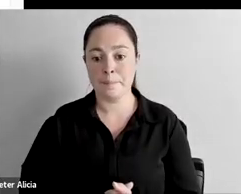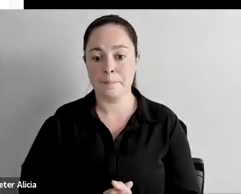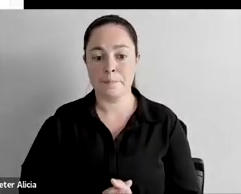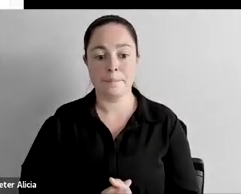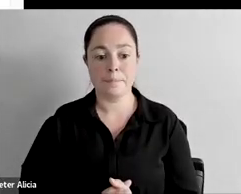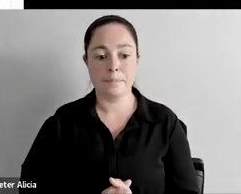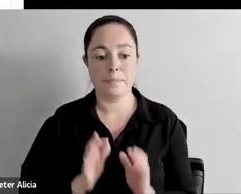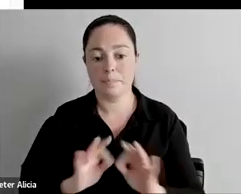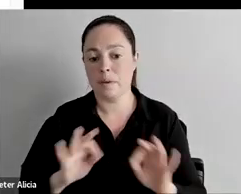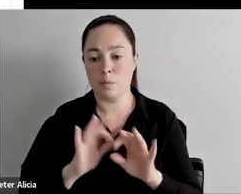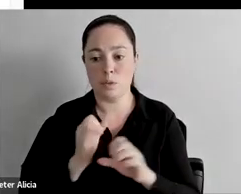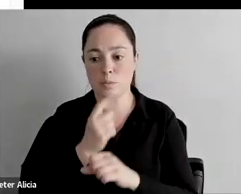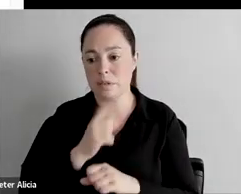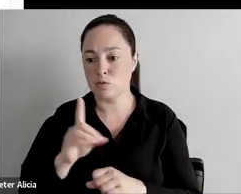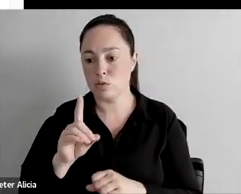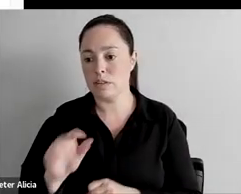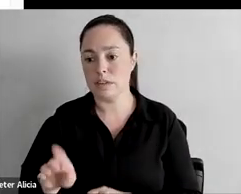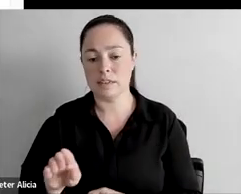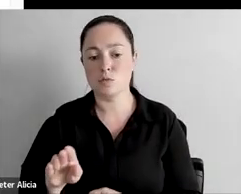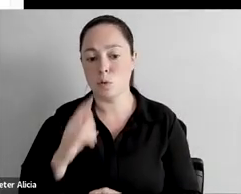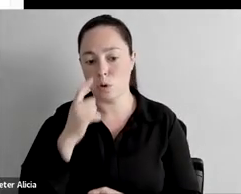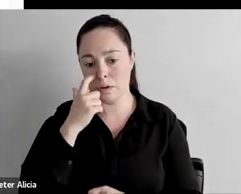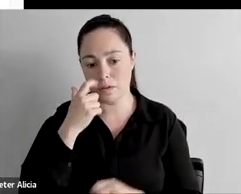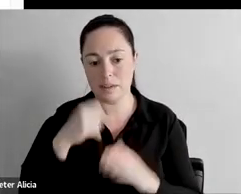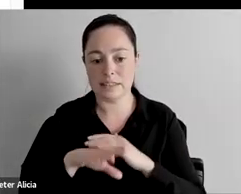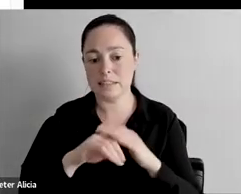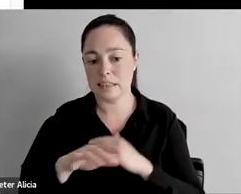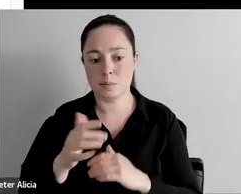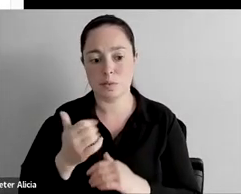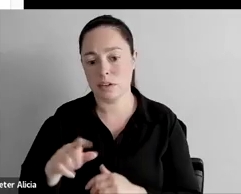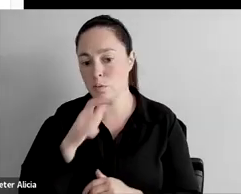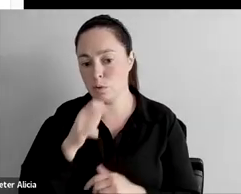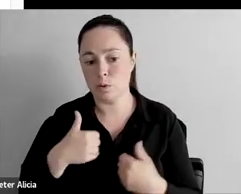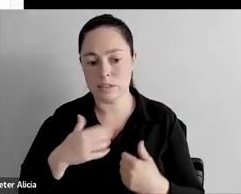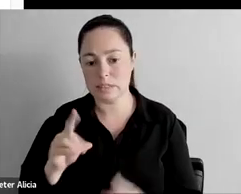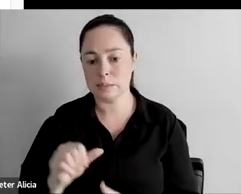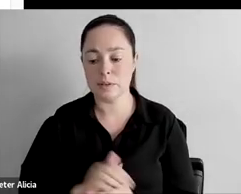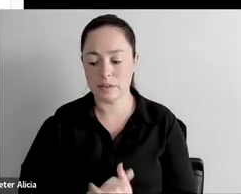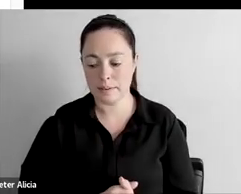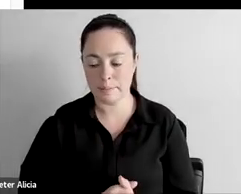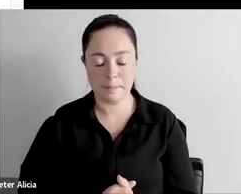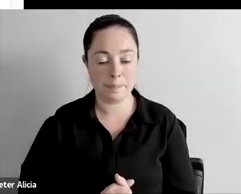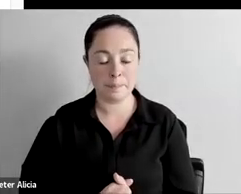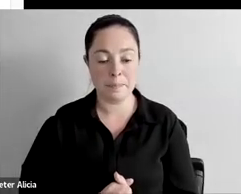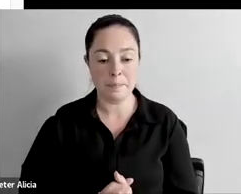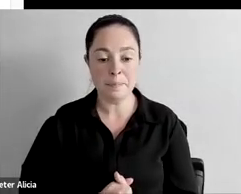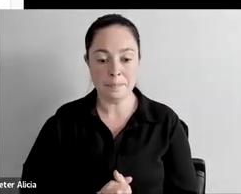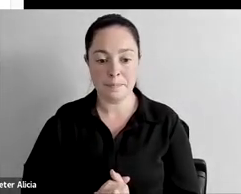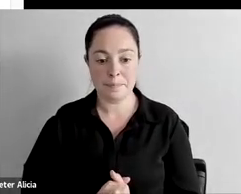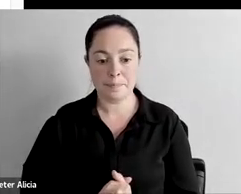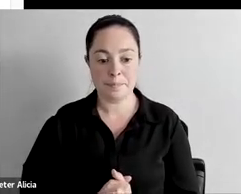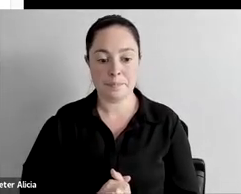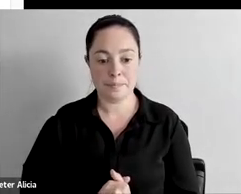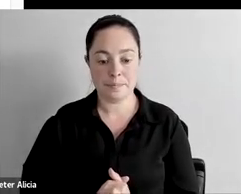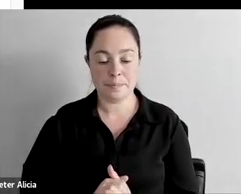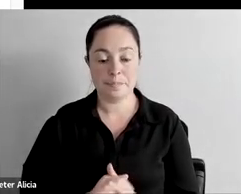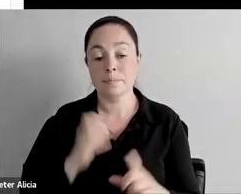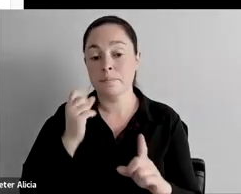the dashboard is accessible to people with disabilities. So this is the Community Living Data